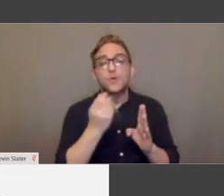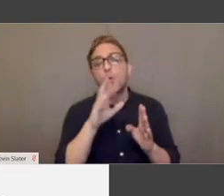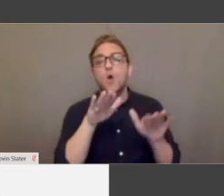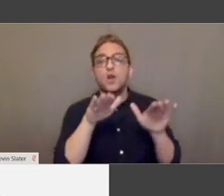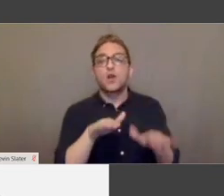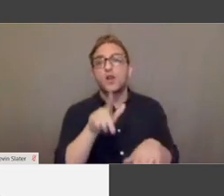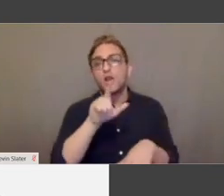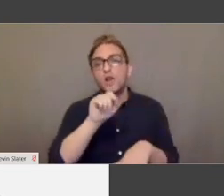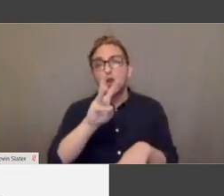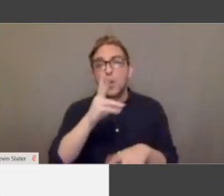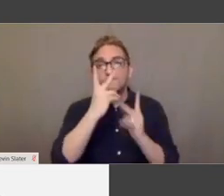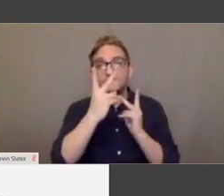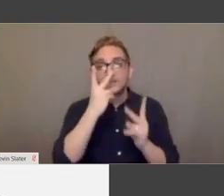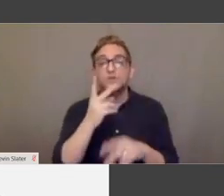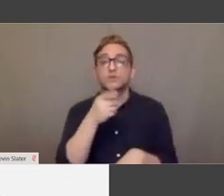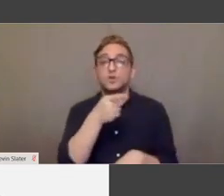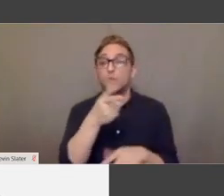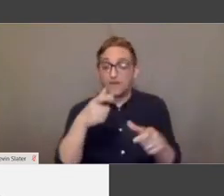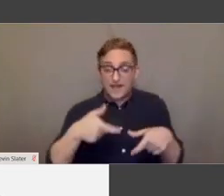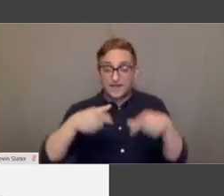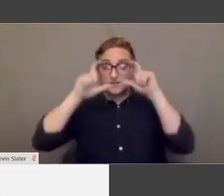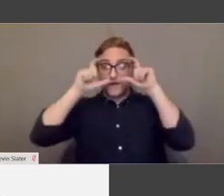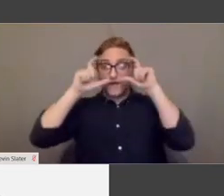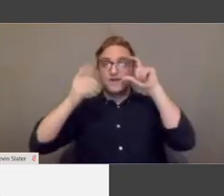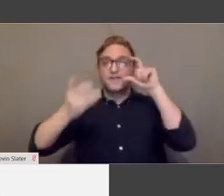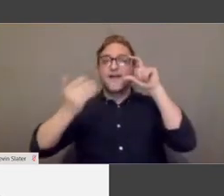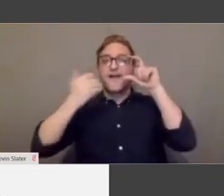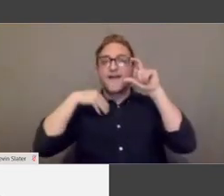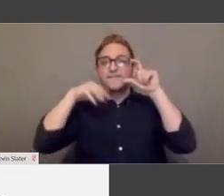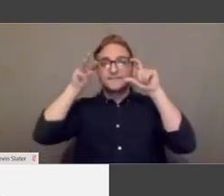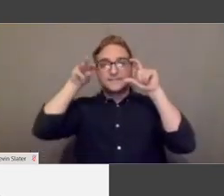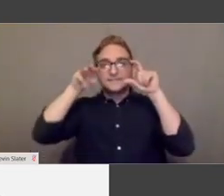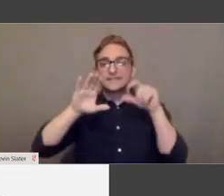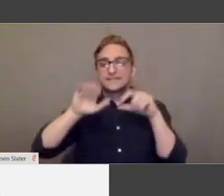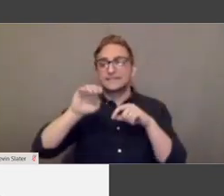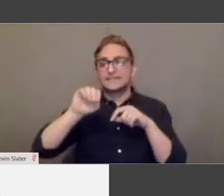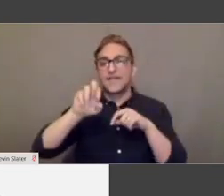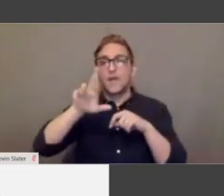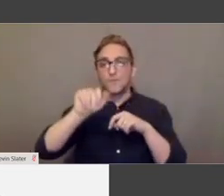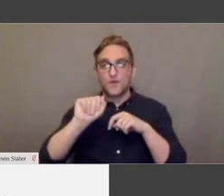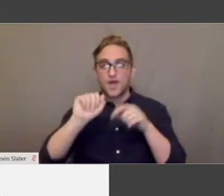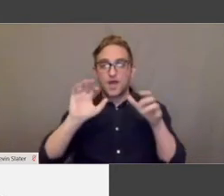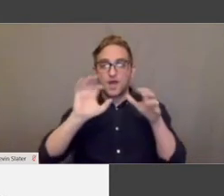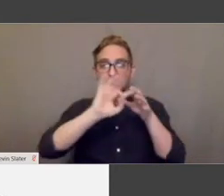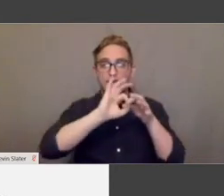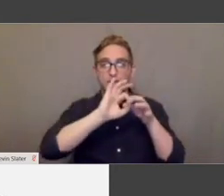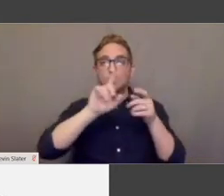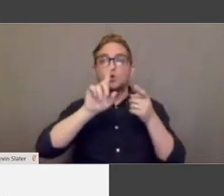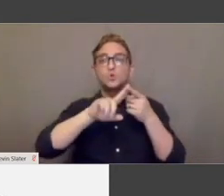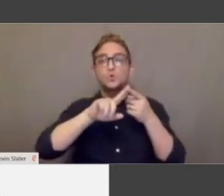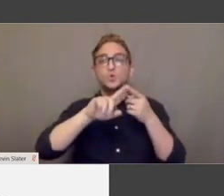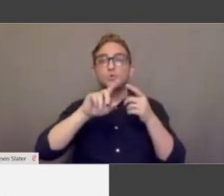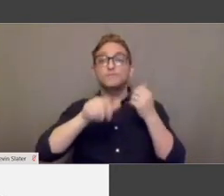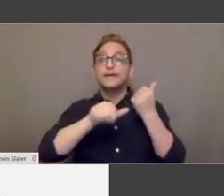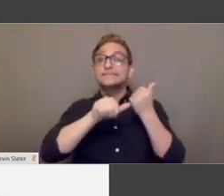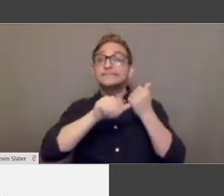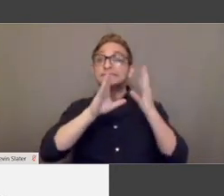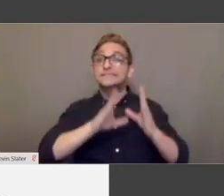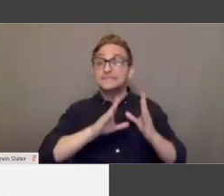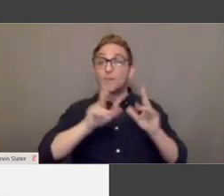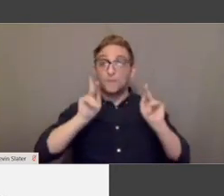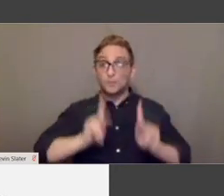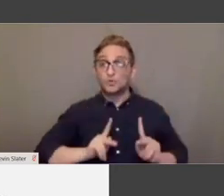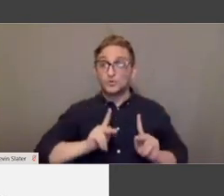You put the glasses on, there's a camera connected to a remote assistant and that remote assistant